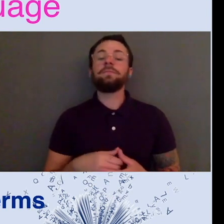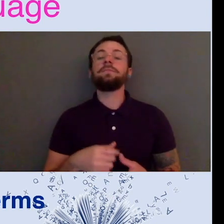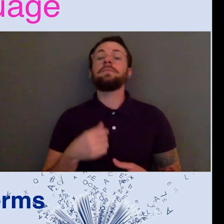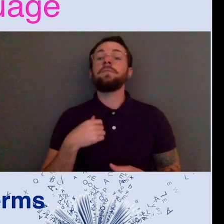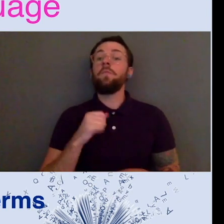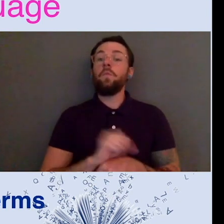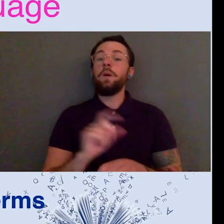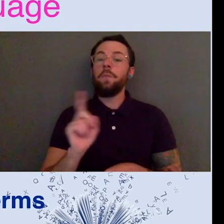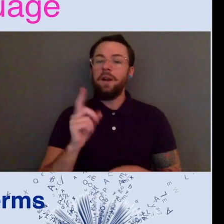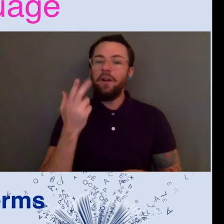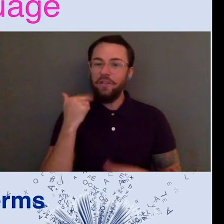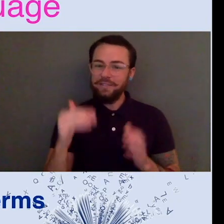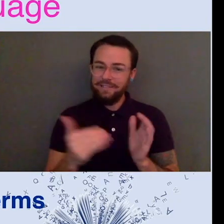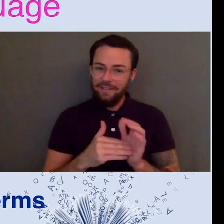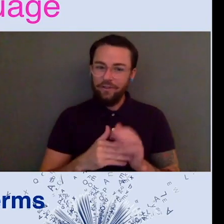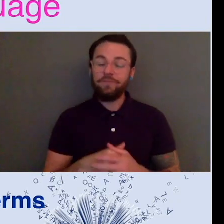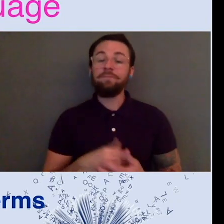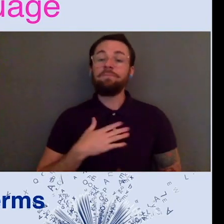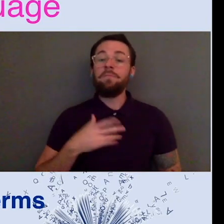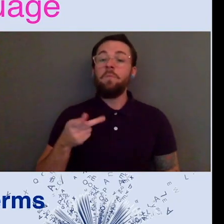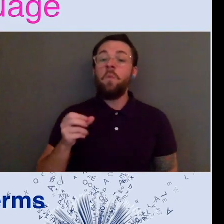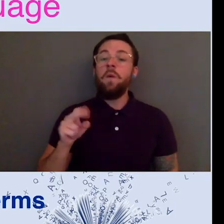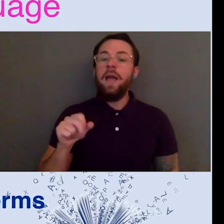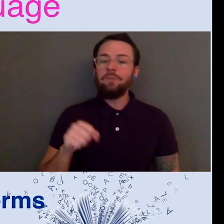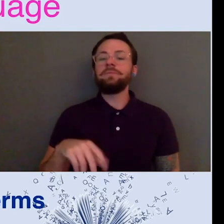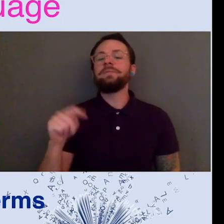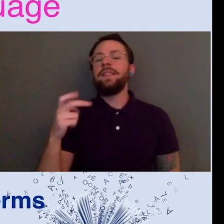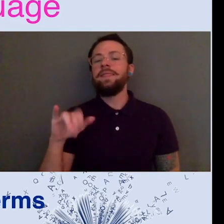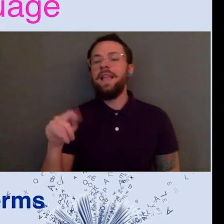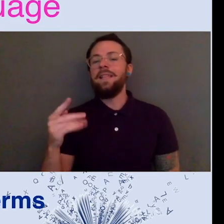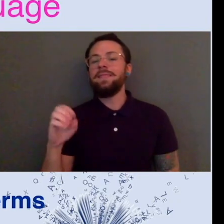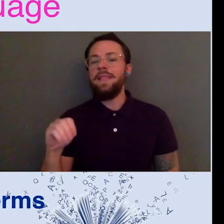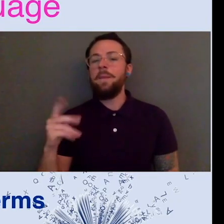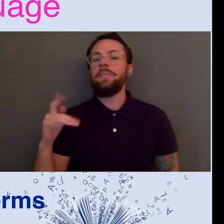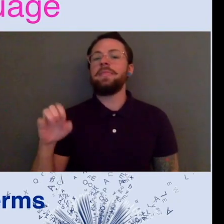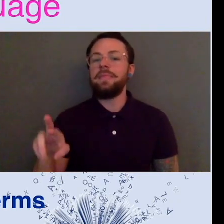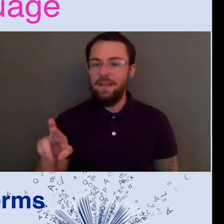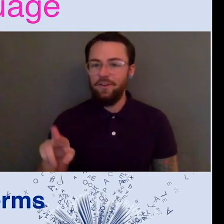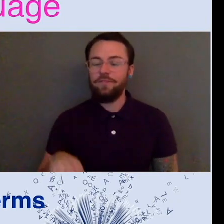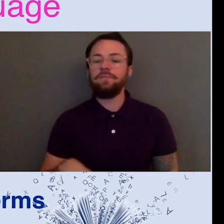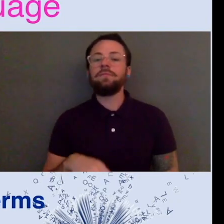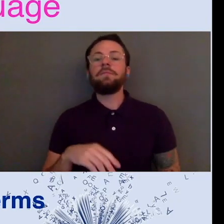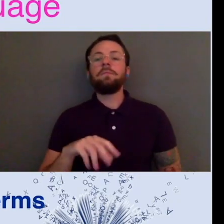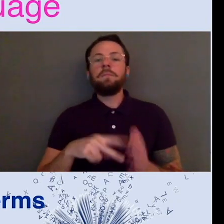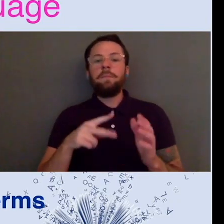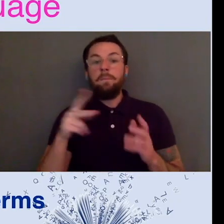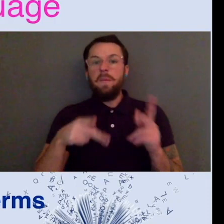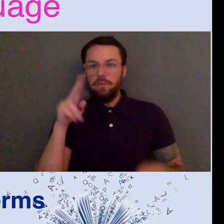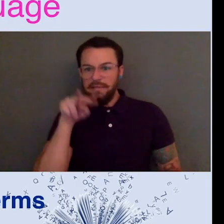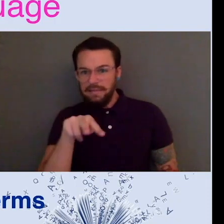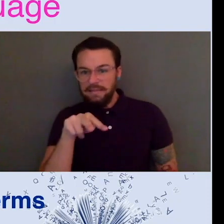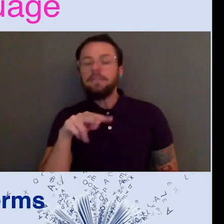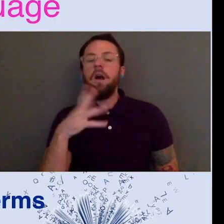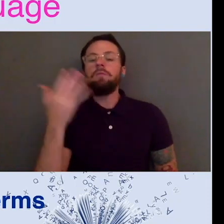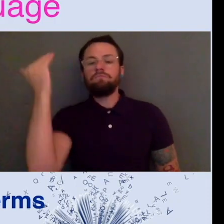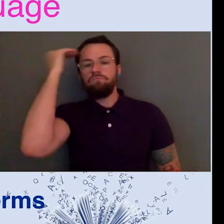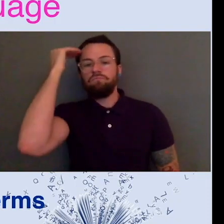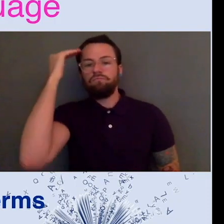I'm a school psychologist, I, work at the Claire center and below that, I list my pronouns, they, their.